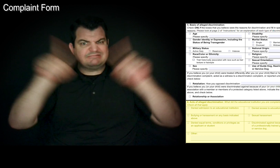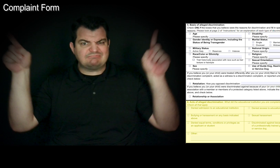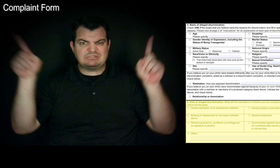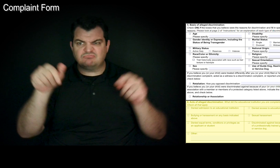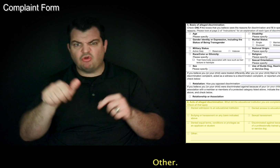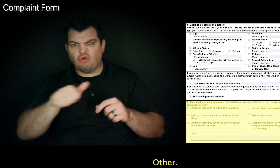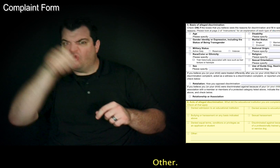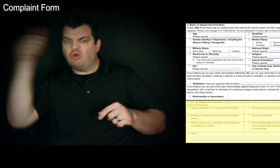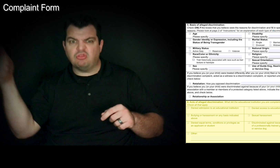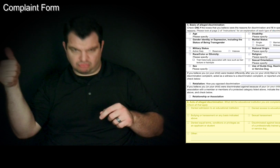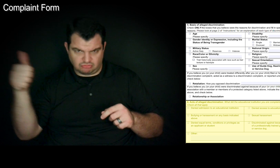Other.